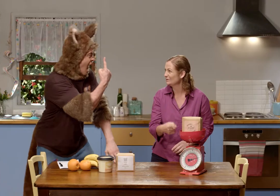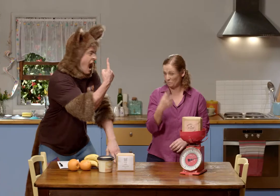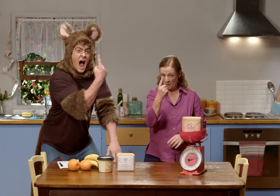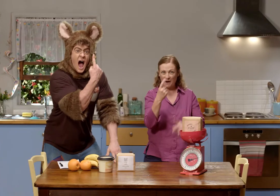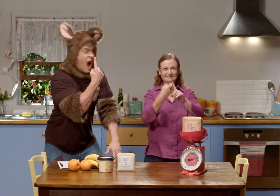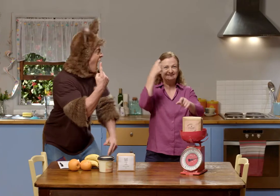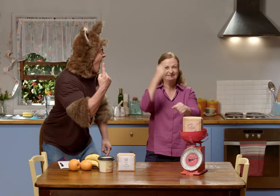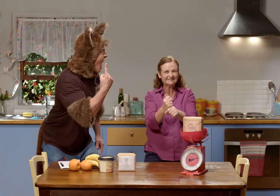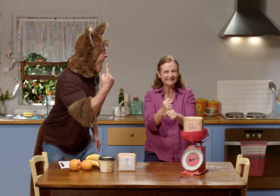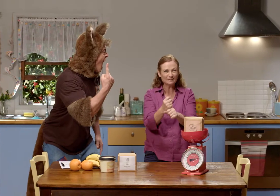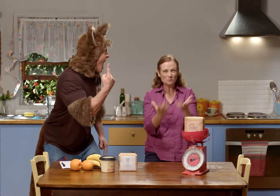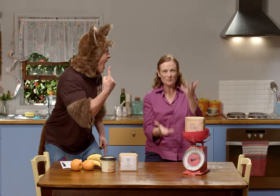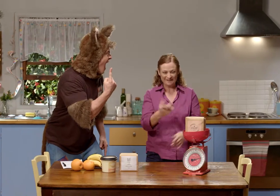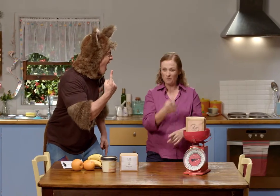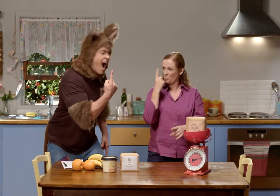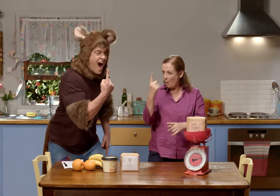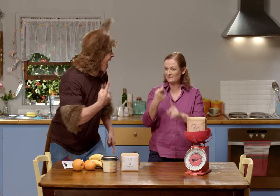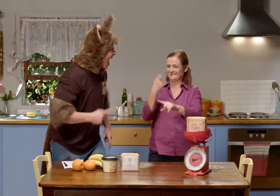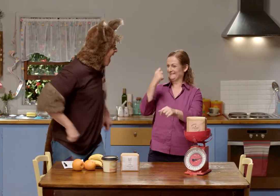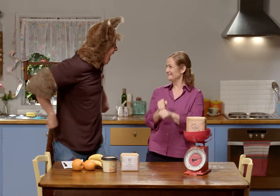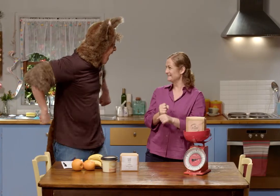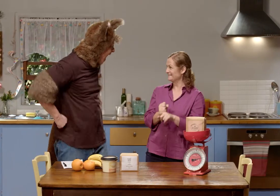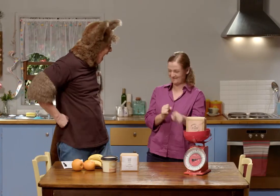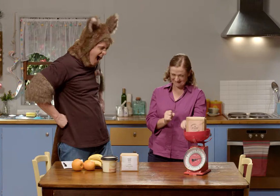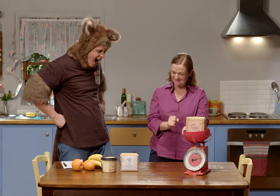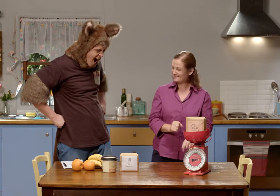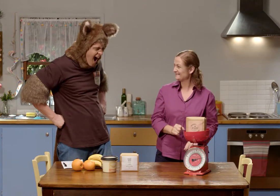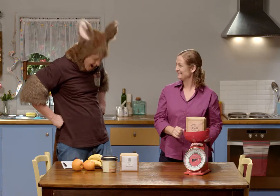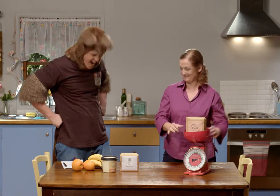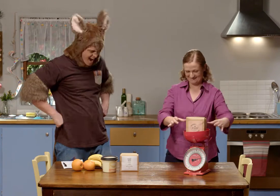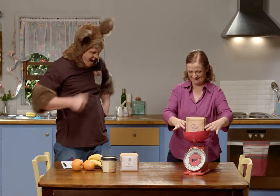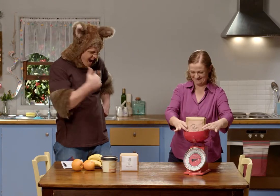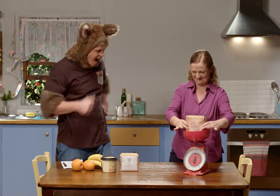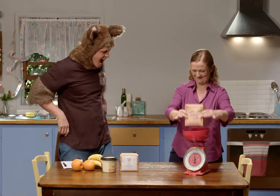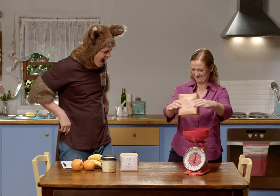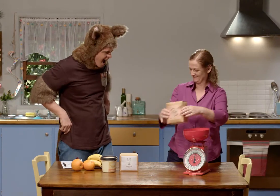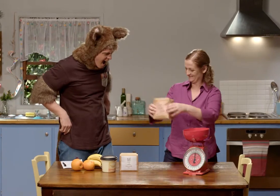One. That's what it weighs. One kilogram. Oh wow.